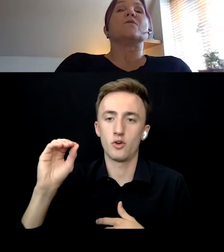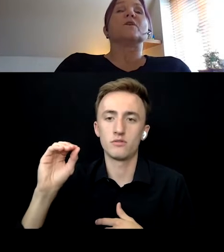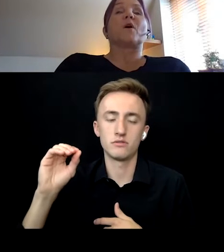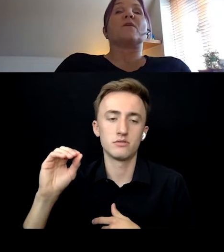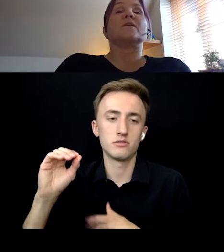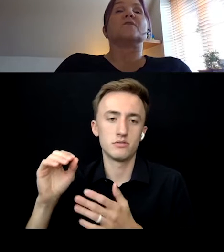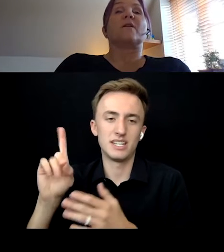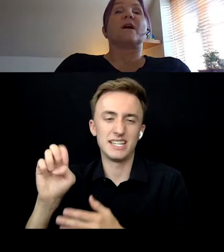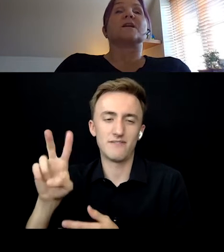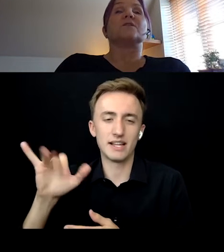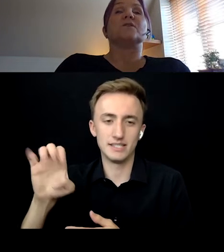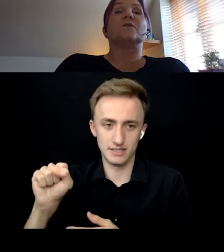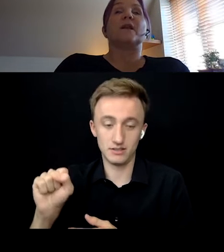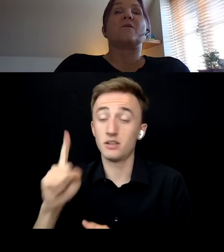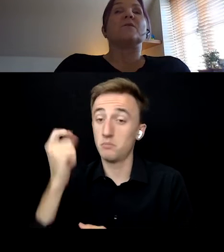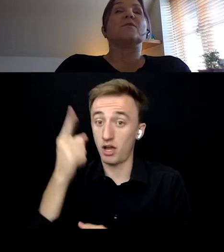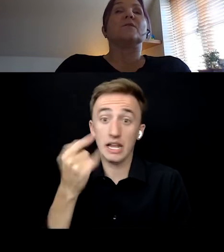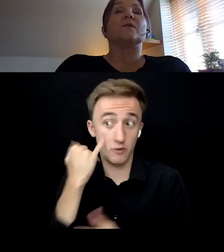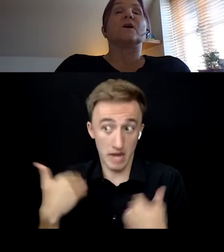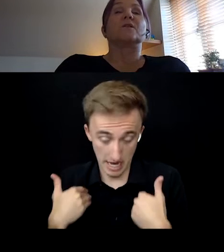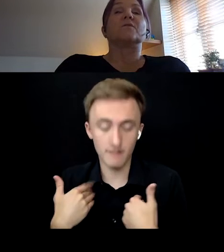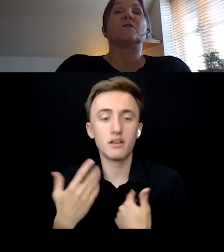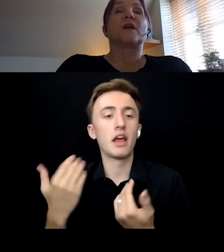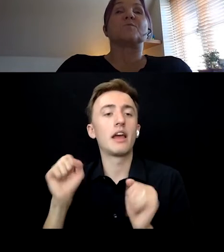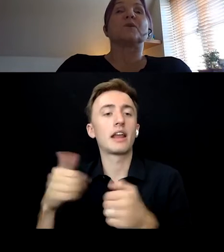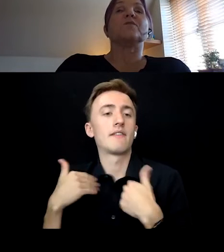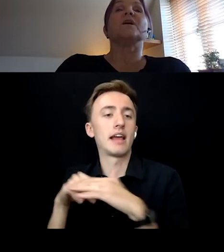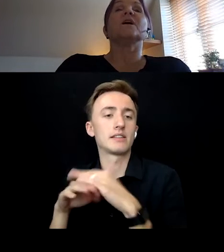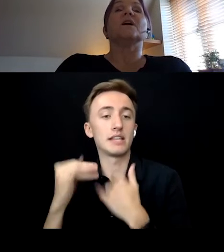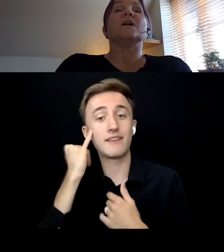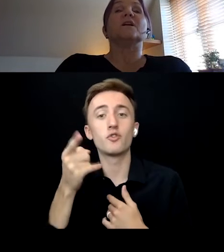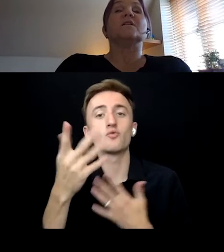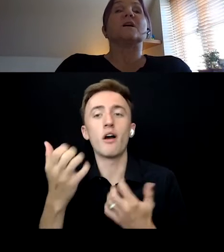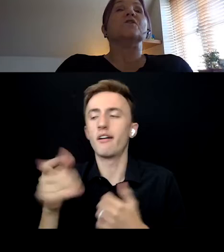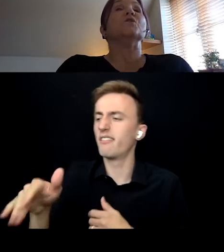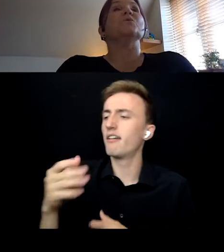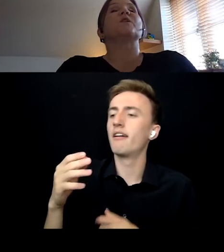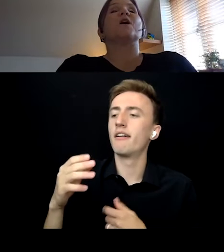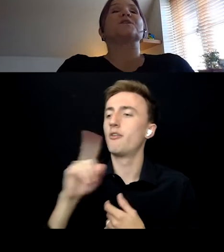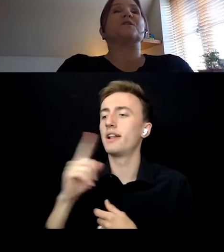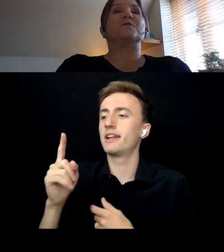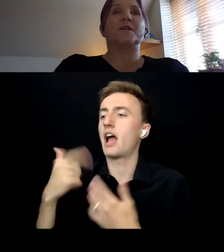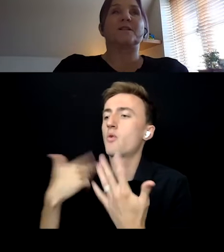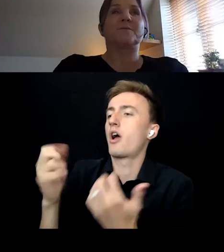the voice profiles you have access to now if you ask for a flash briefing is a newscaster voice.